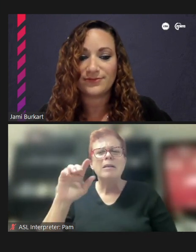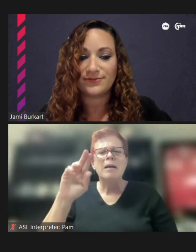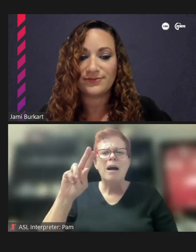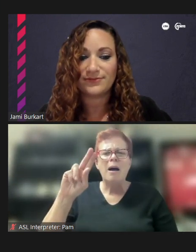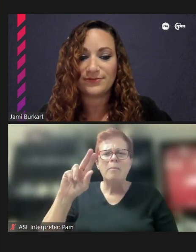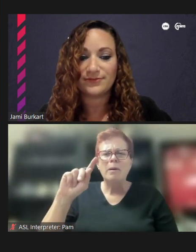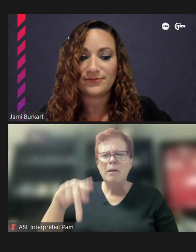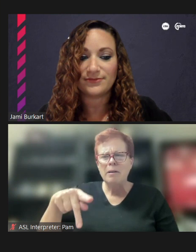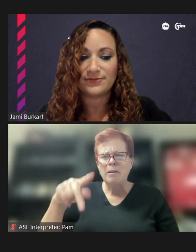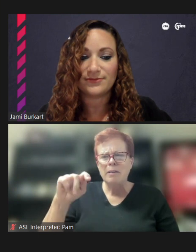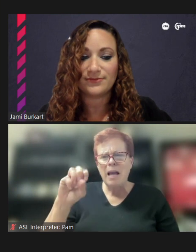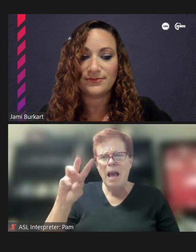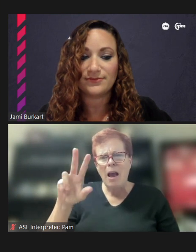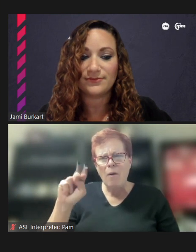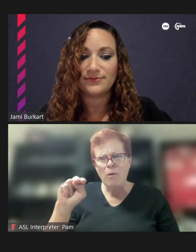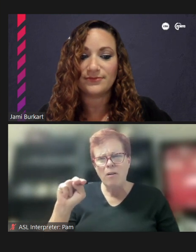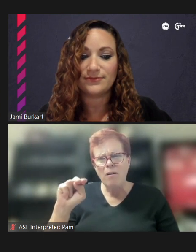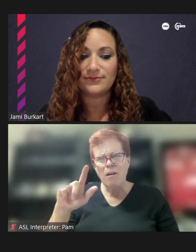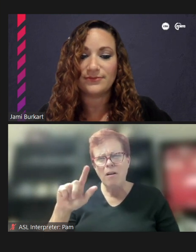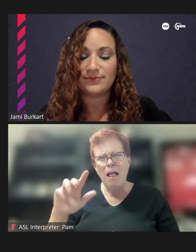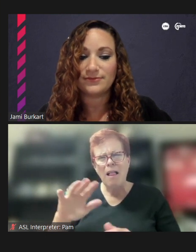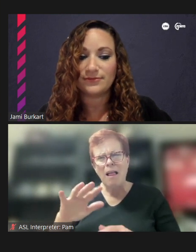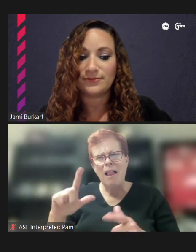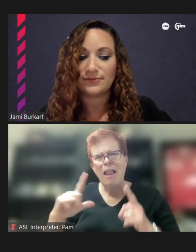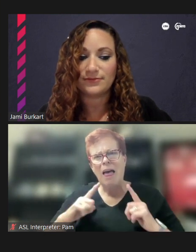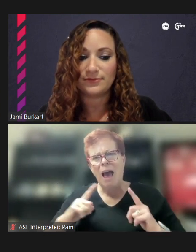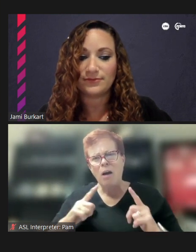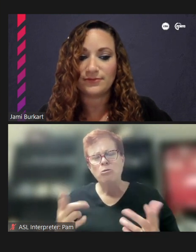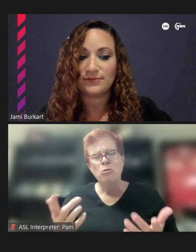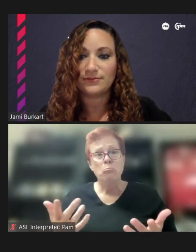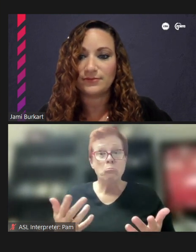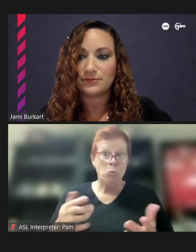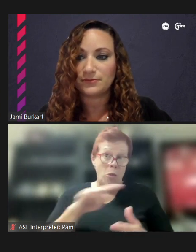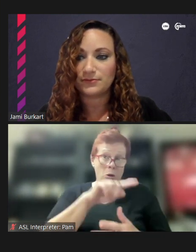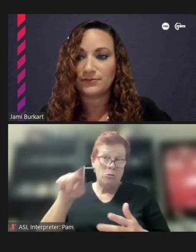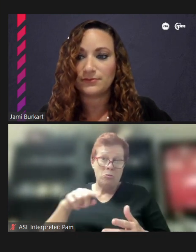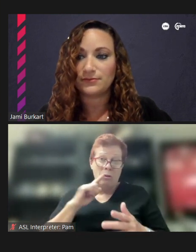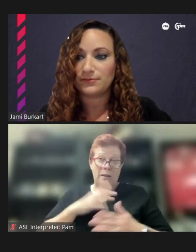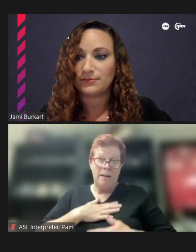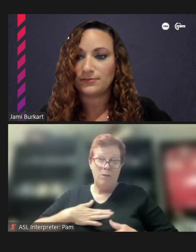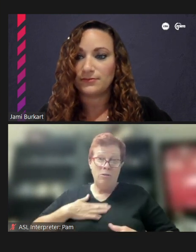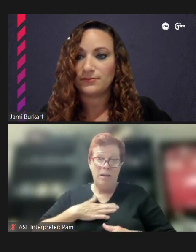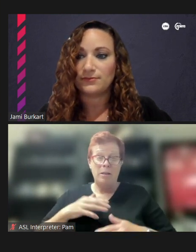long-standing entertainment sites, destinations that were part of being a very creative,